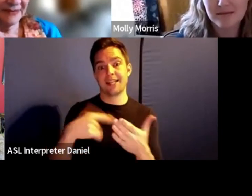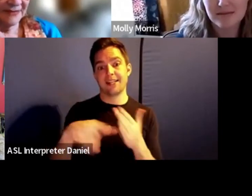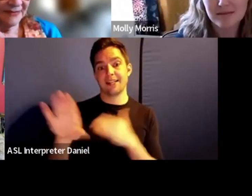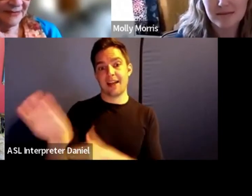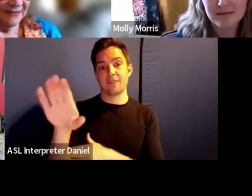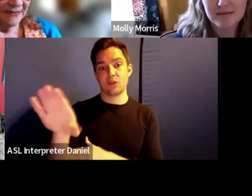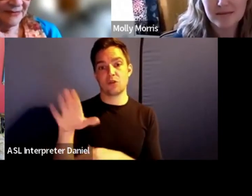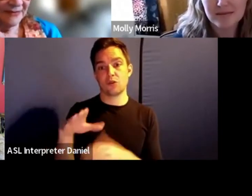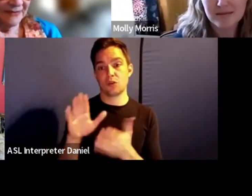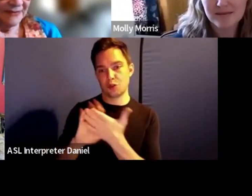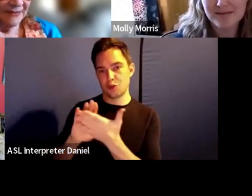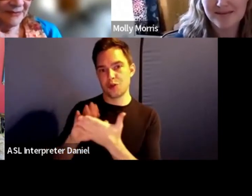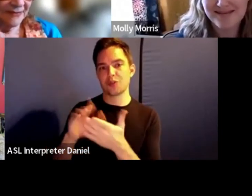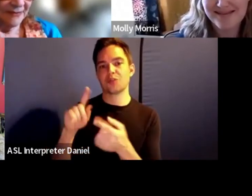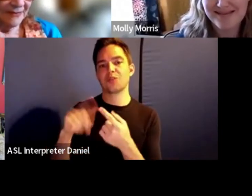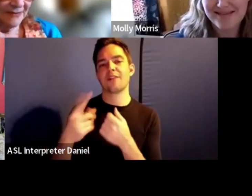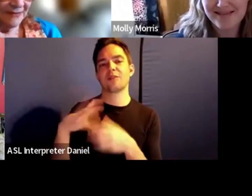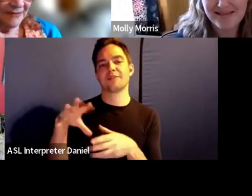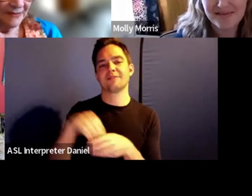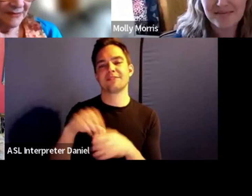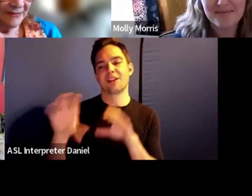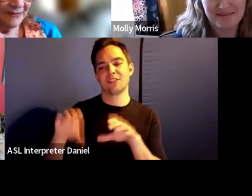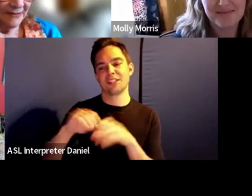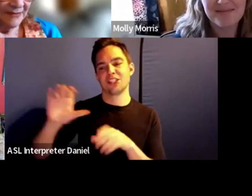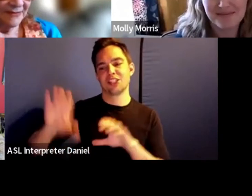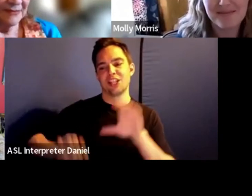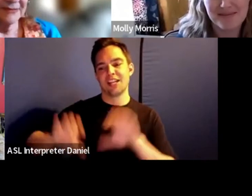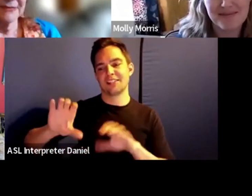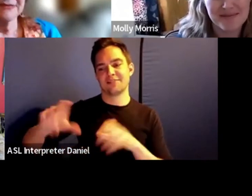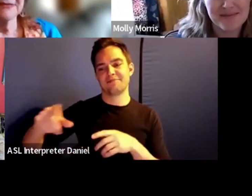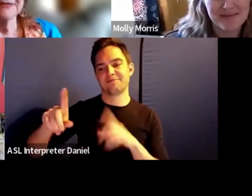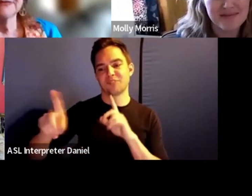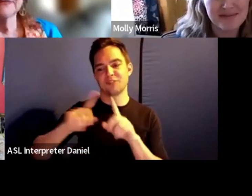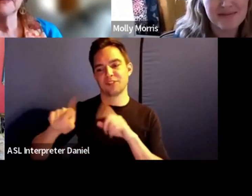Kudos to everyone the conversation in chat, by the way, I'm loving all of the